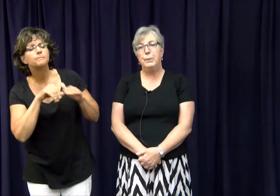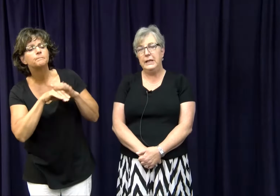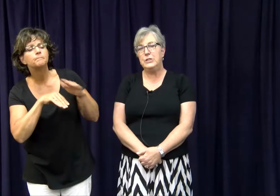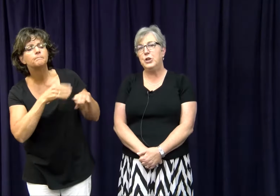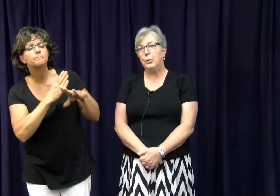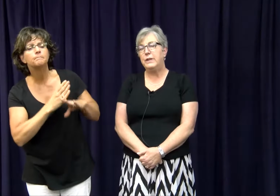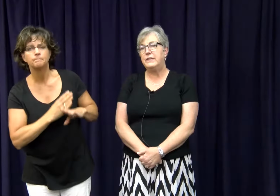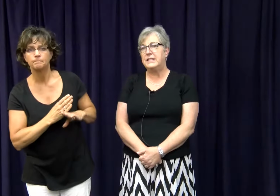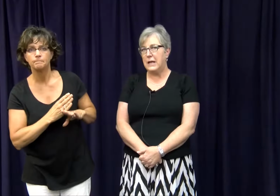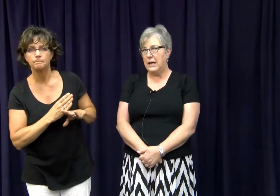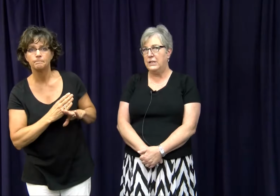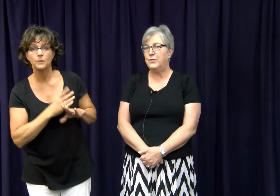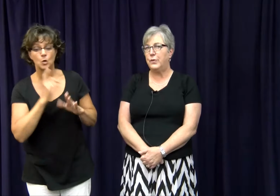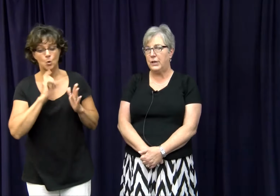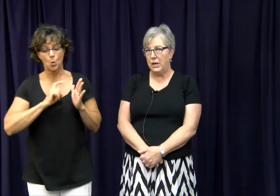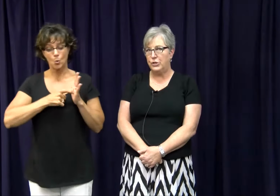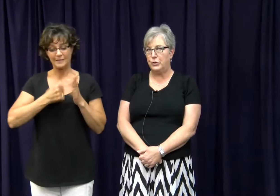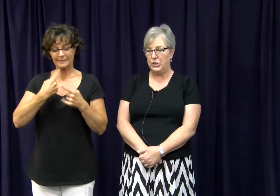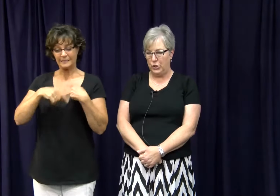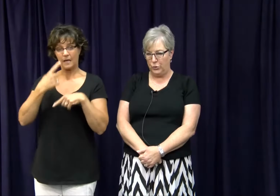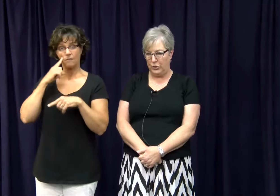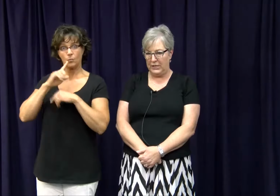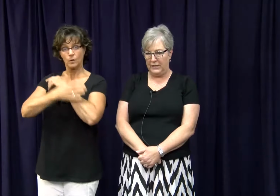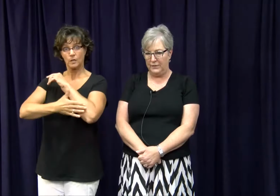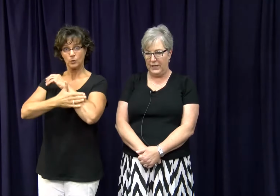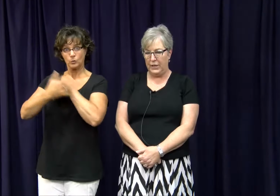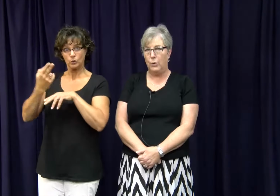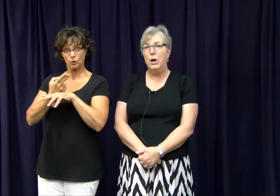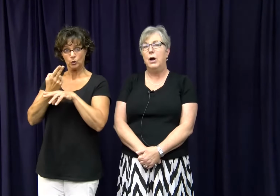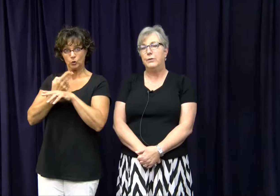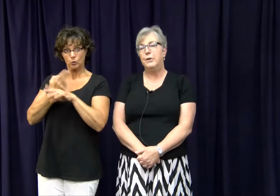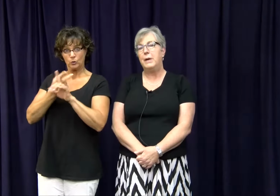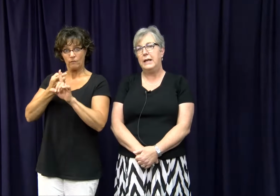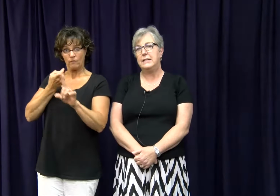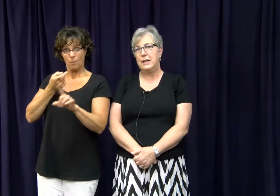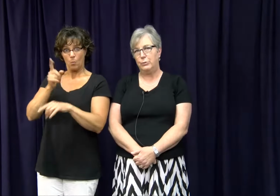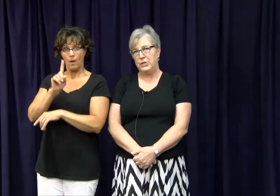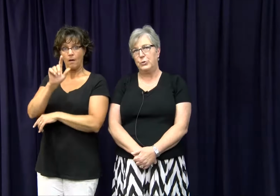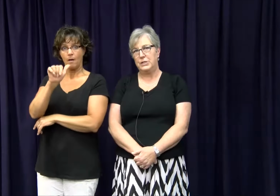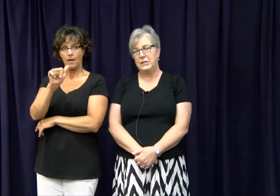Please note that the signs for the countries used in this video are from ASL Resources.